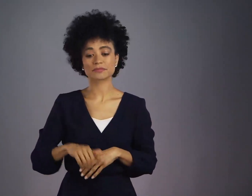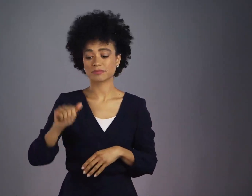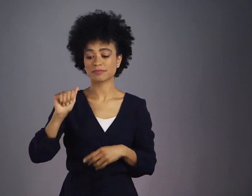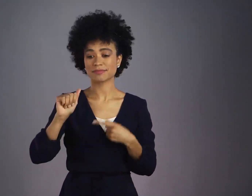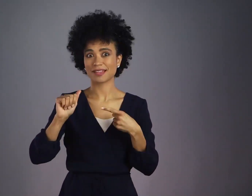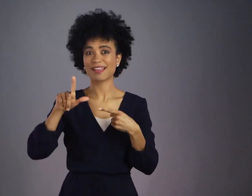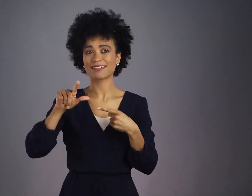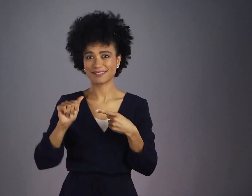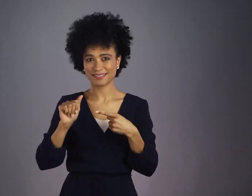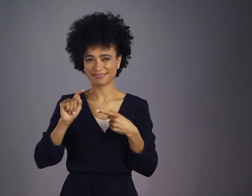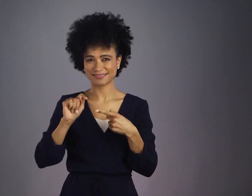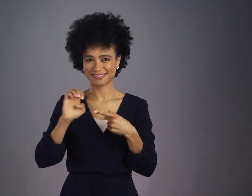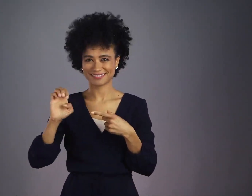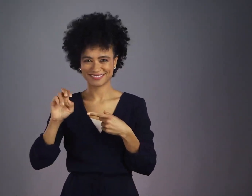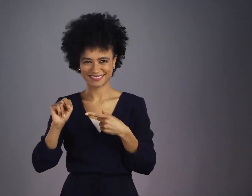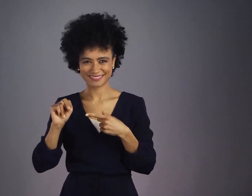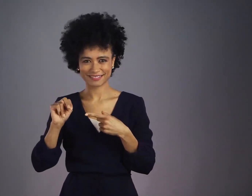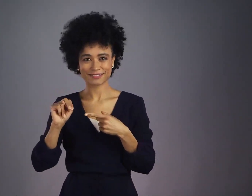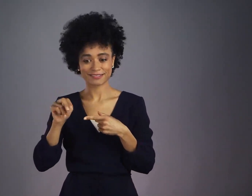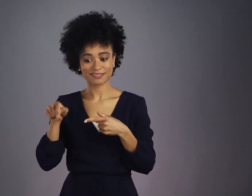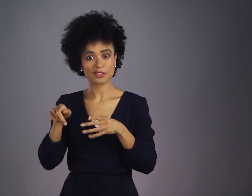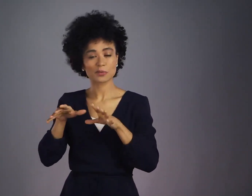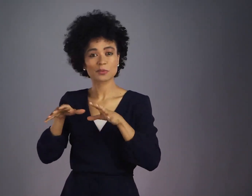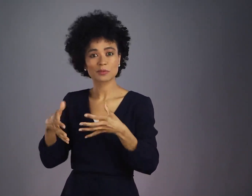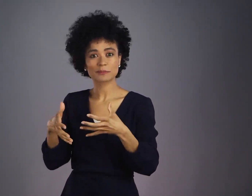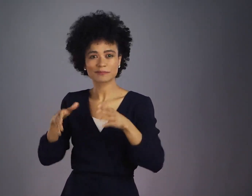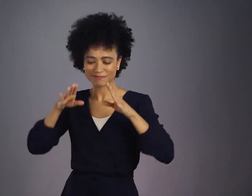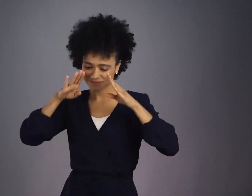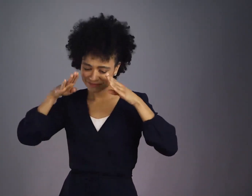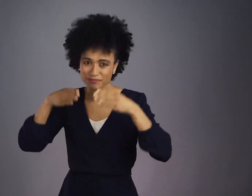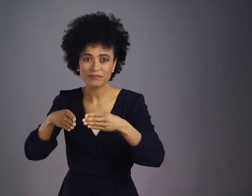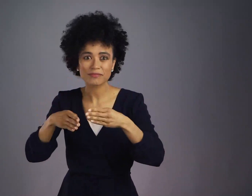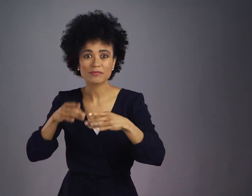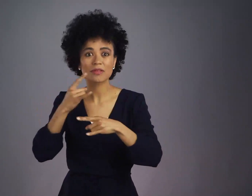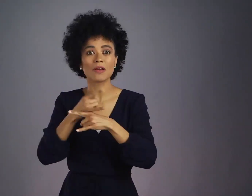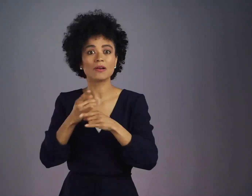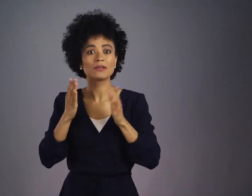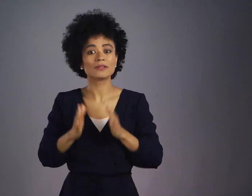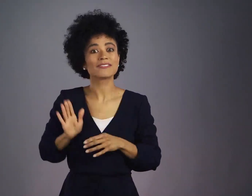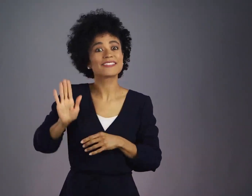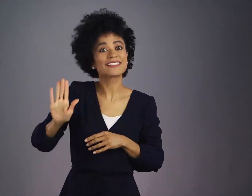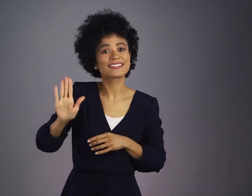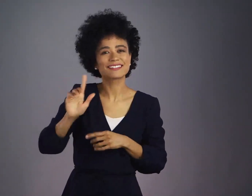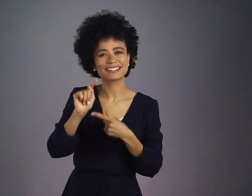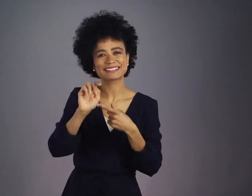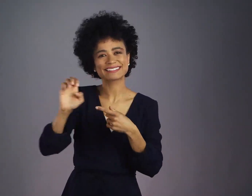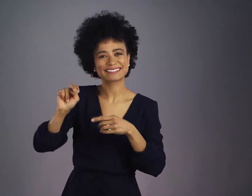Alateen, for teen-aged children of alcoholics, is a part of Al-Anon.